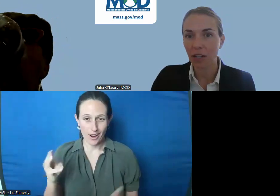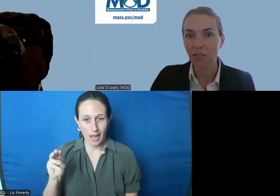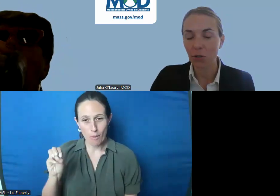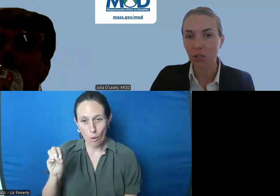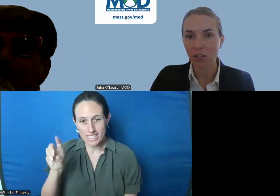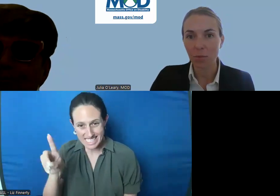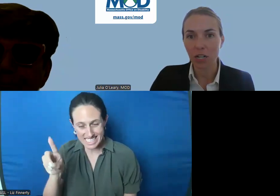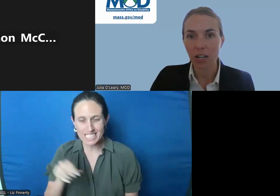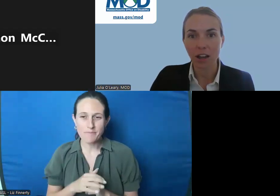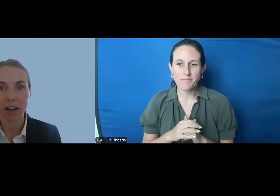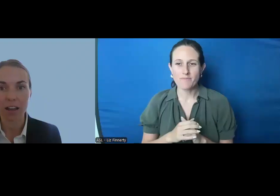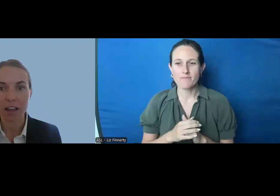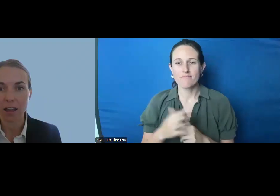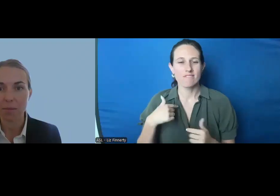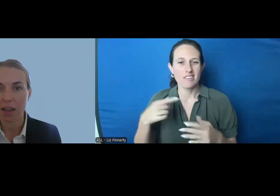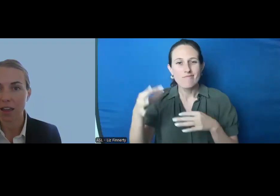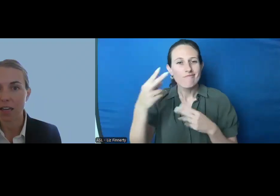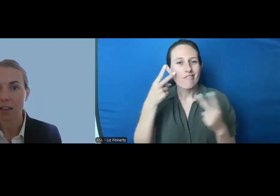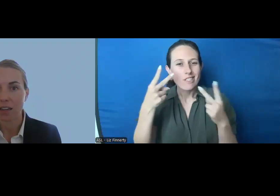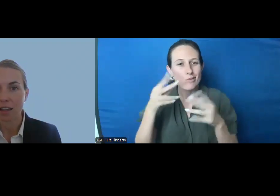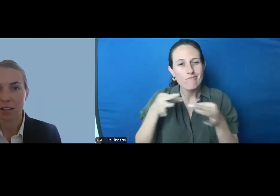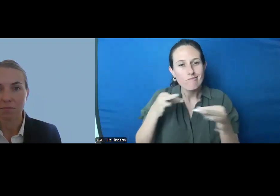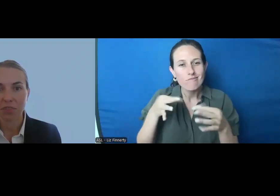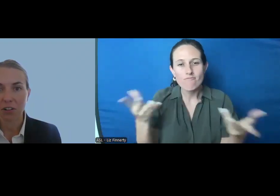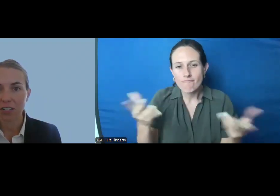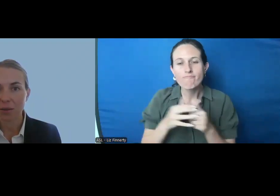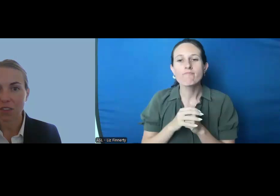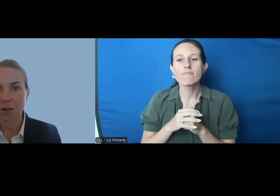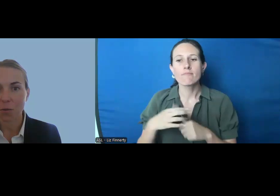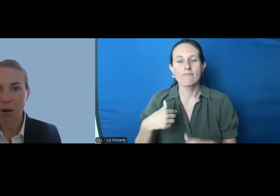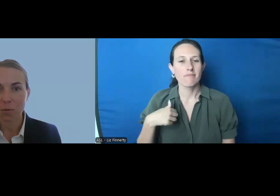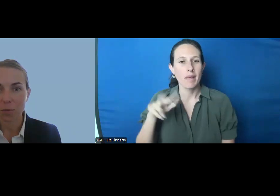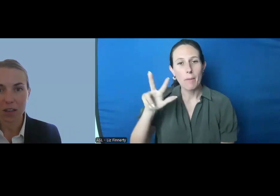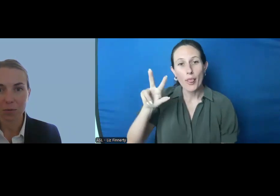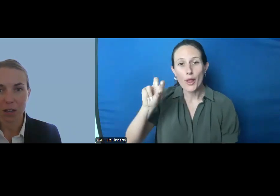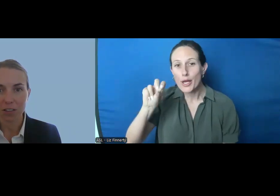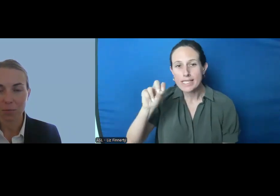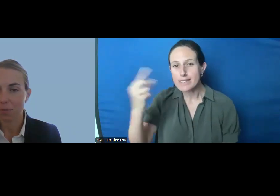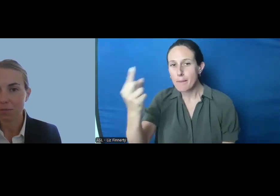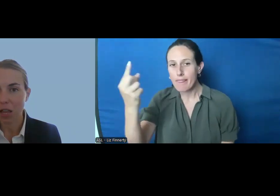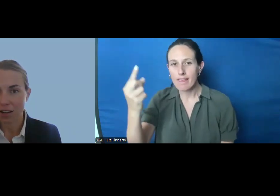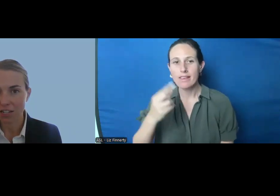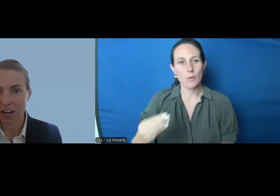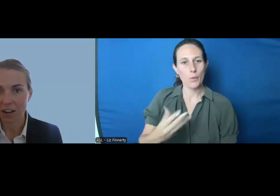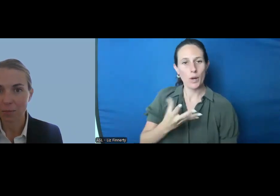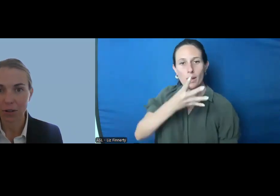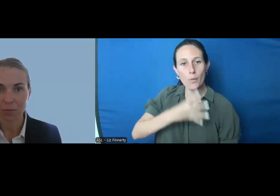Office on Disability. A quick visual description I am a 30-something white woman with